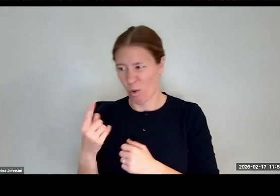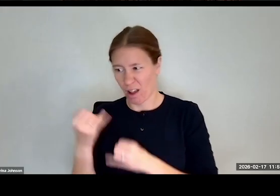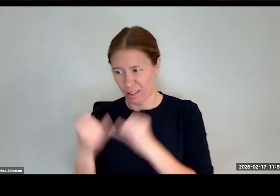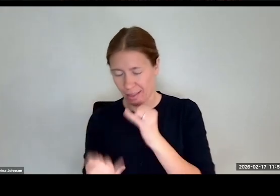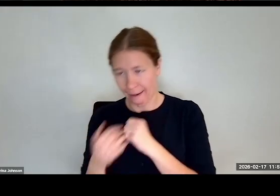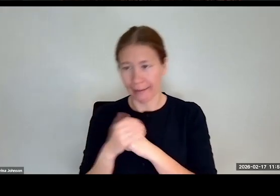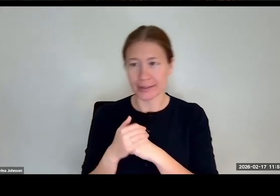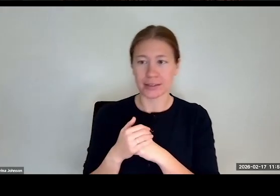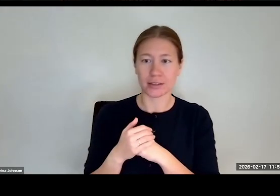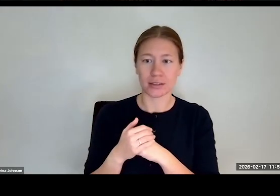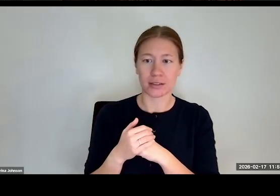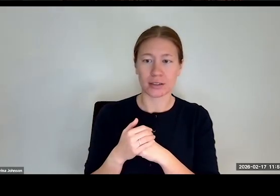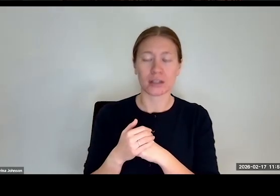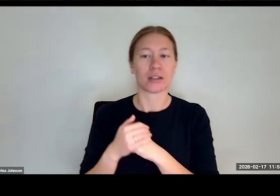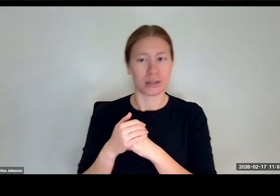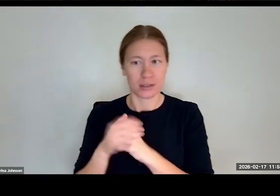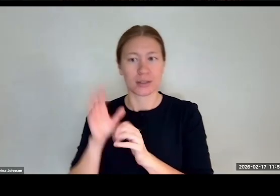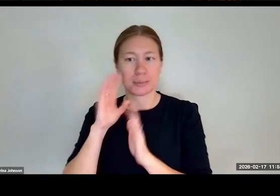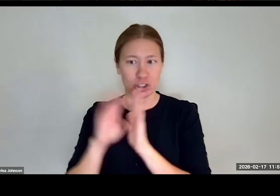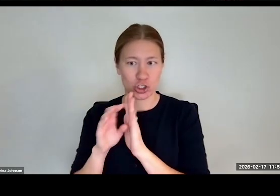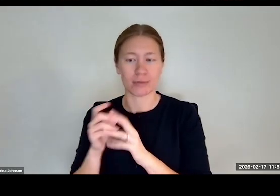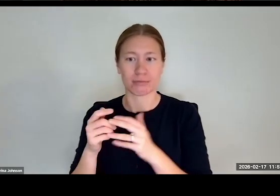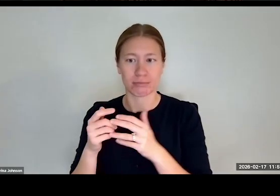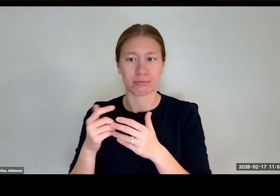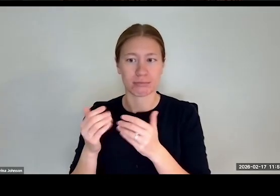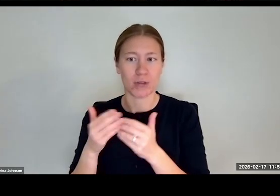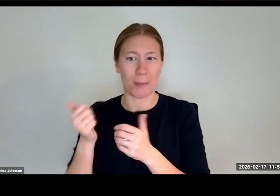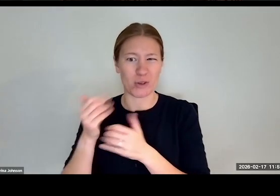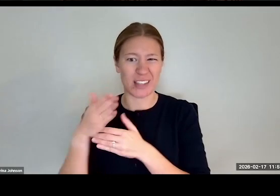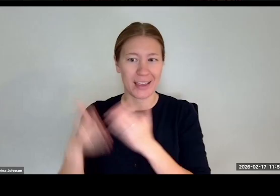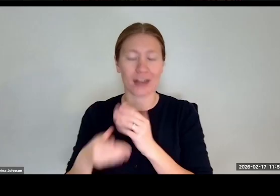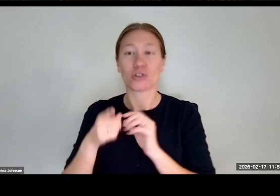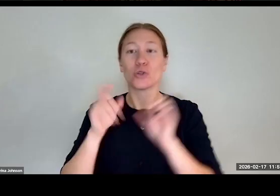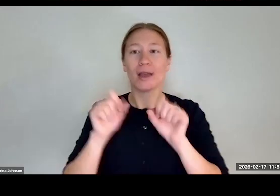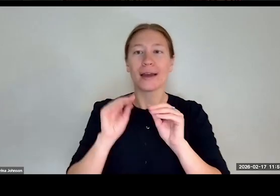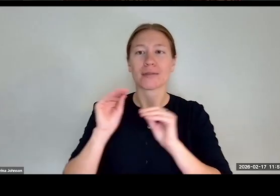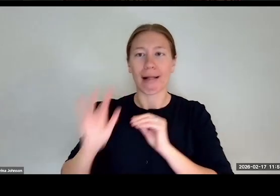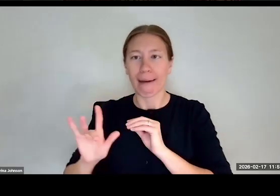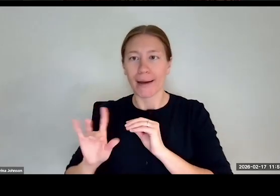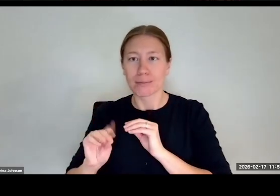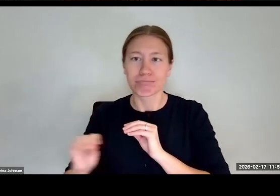The picture could be read just in front of it so you can drag and drop until you see things in the order. If you're clicking through that,